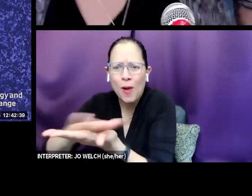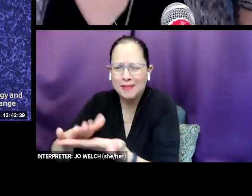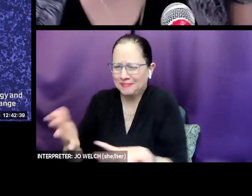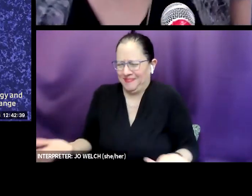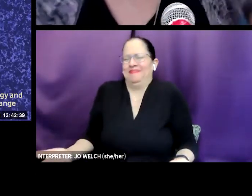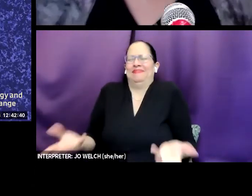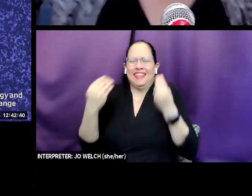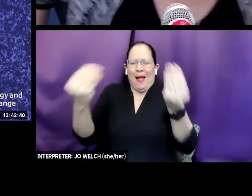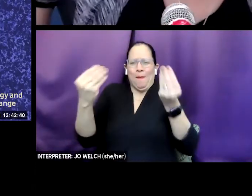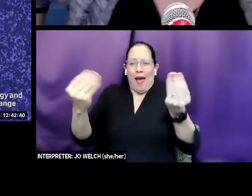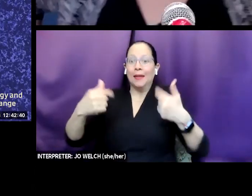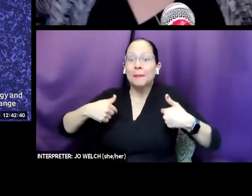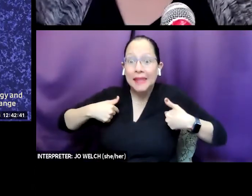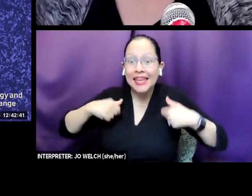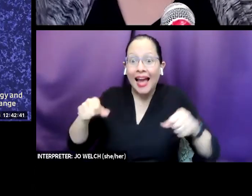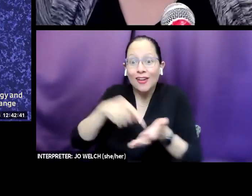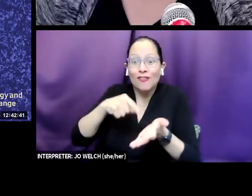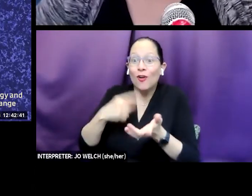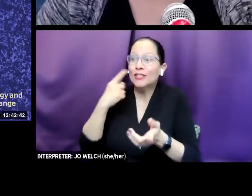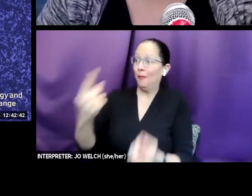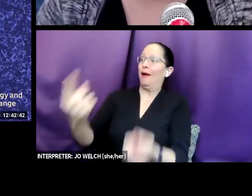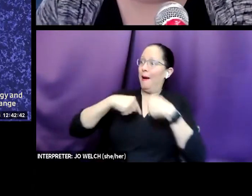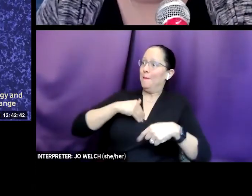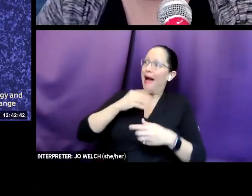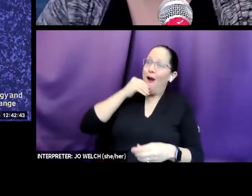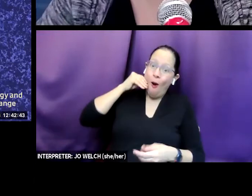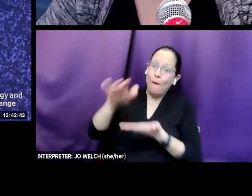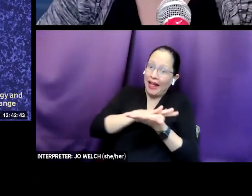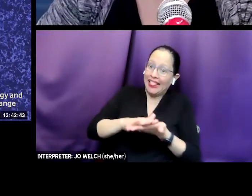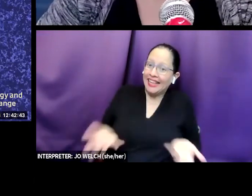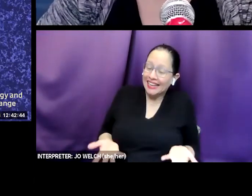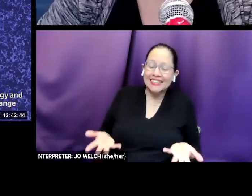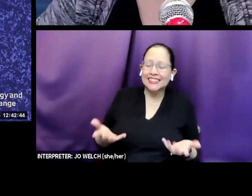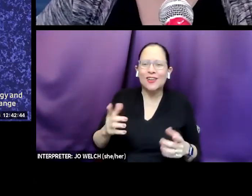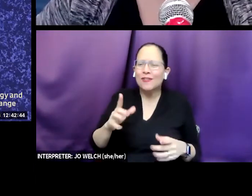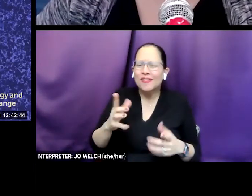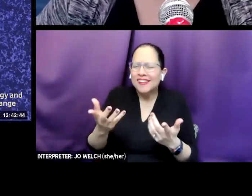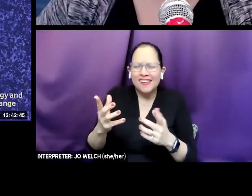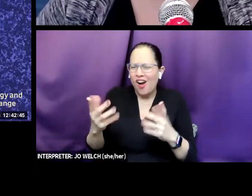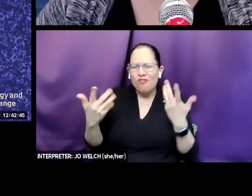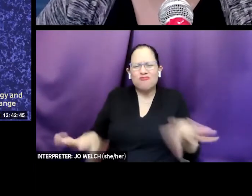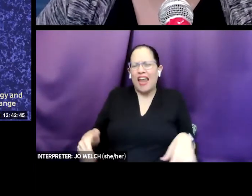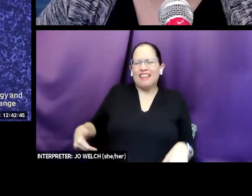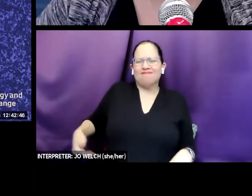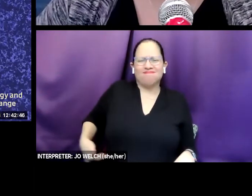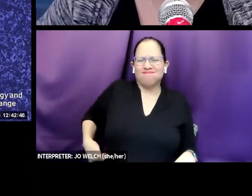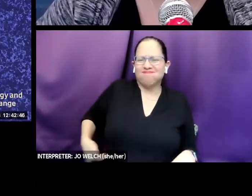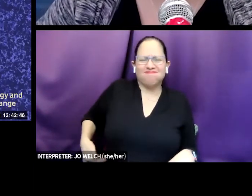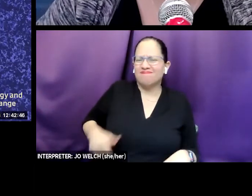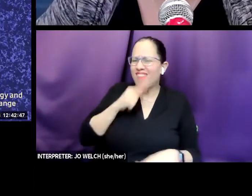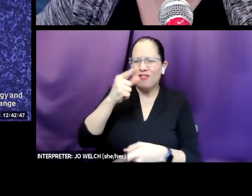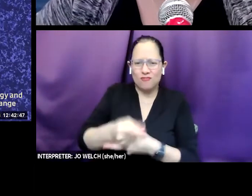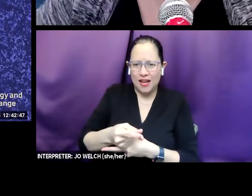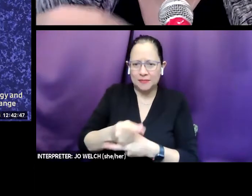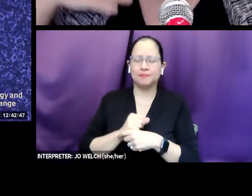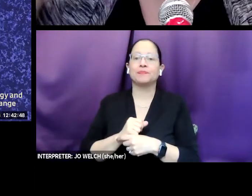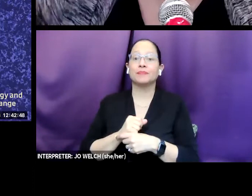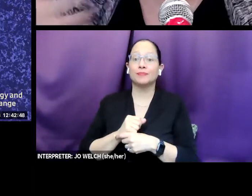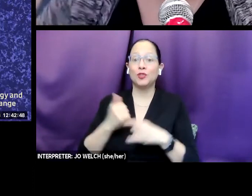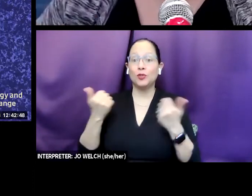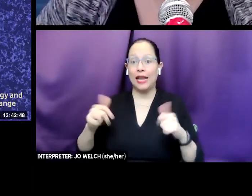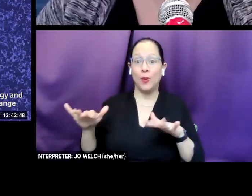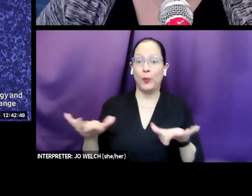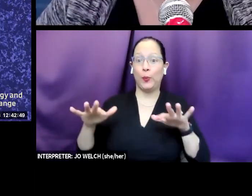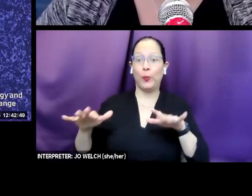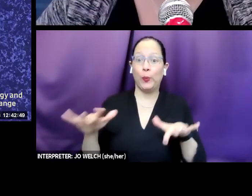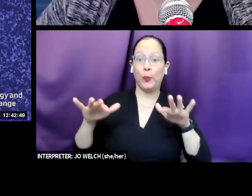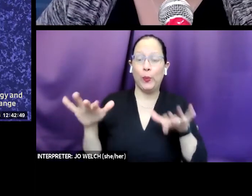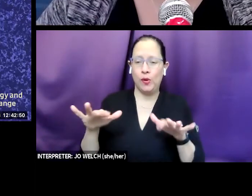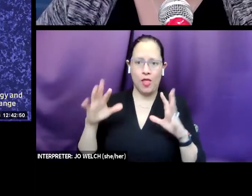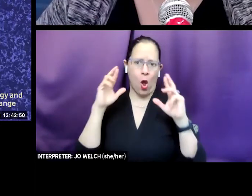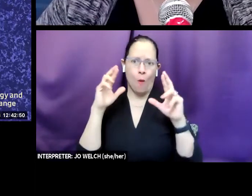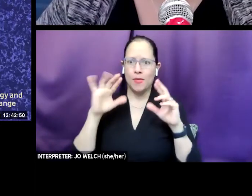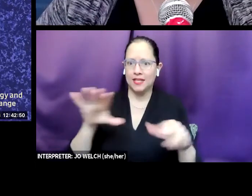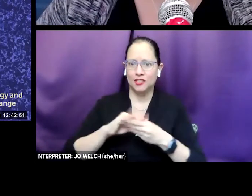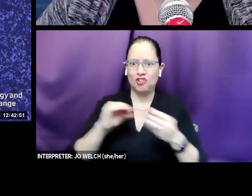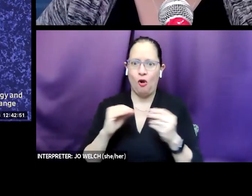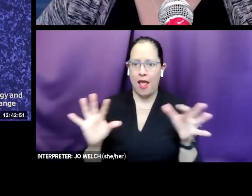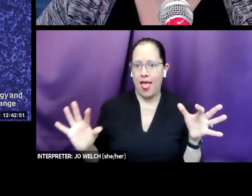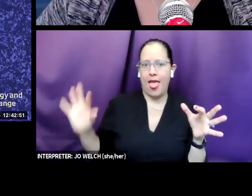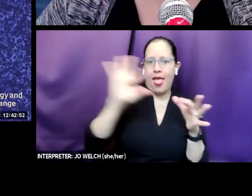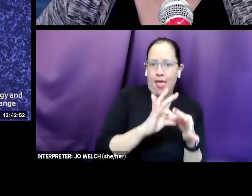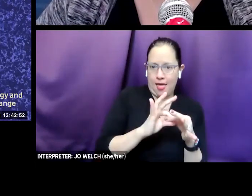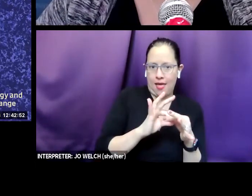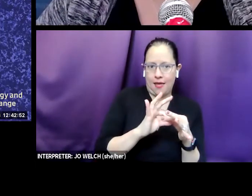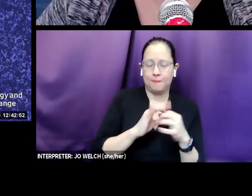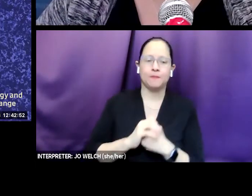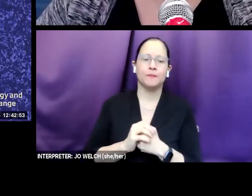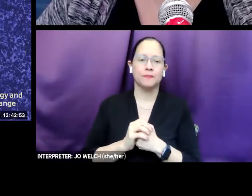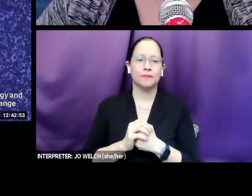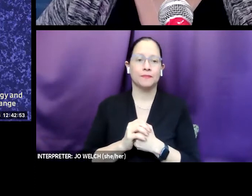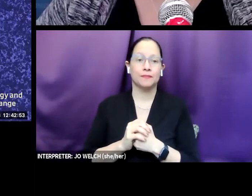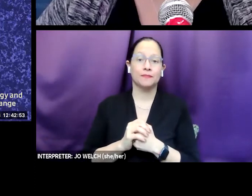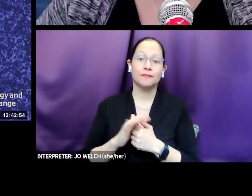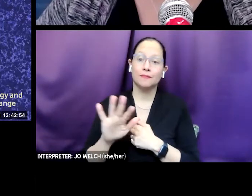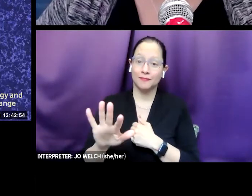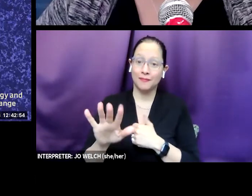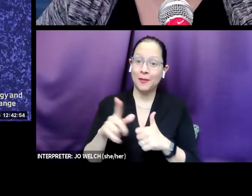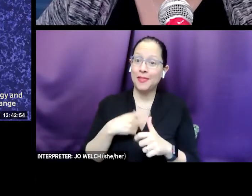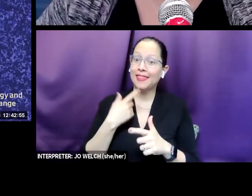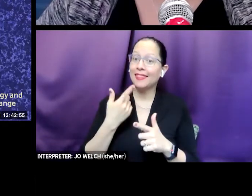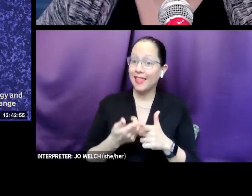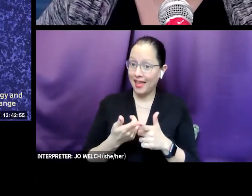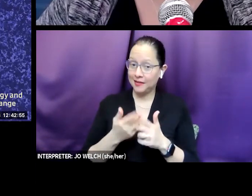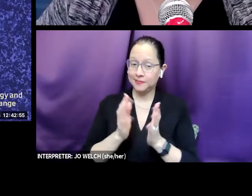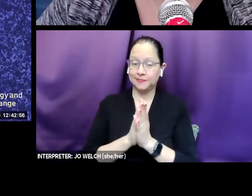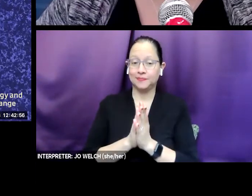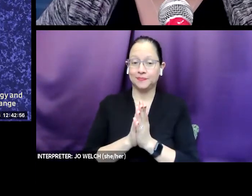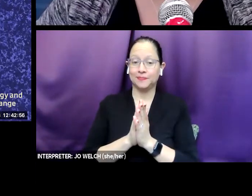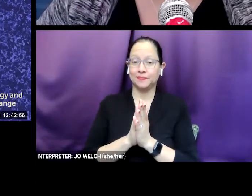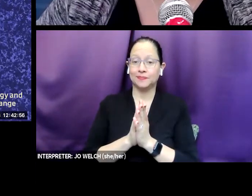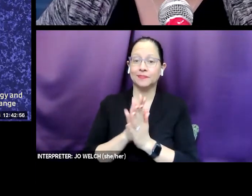So, it hits the internet, like, You know, like a hurricane, and something different happens so they're depending upon it being able to be circulated very widely, but then the platform companies and others start to take actions.